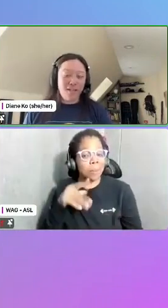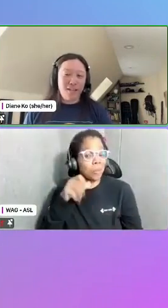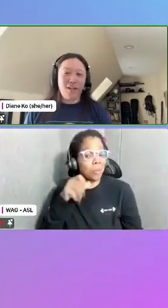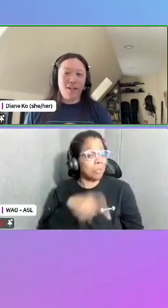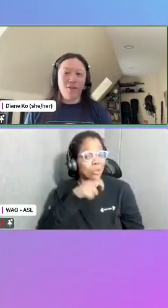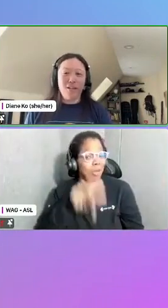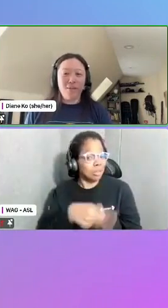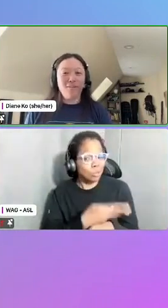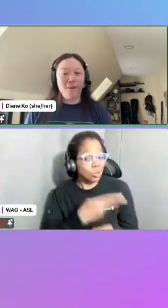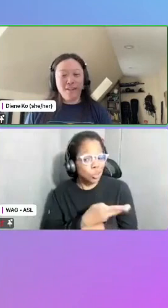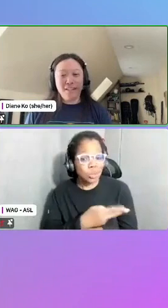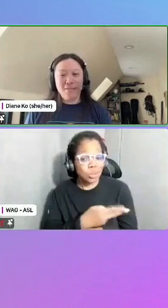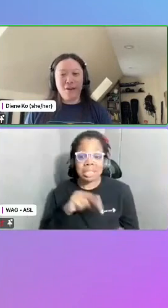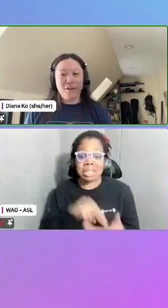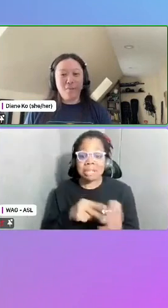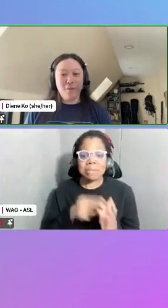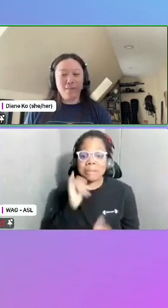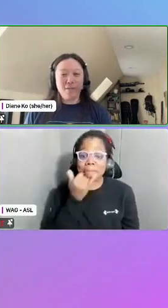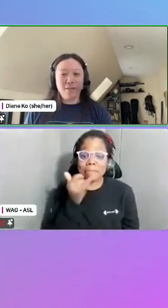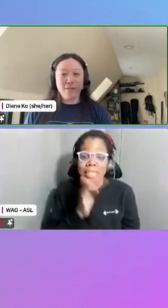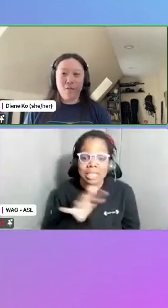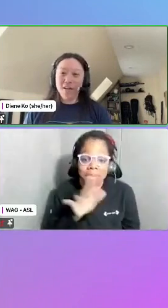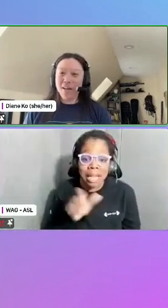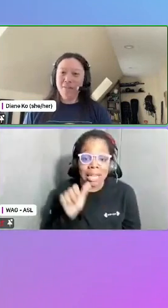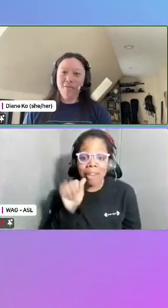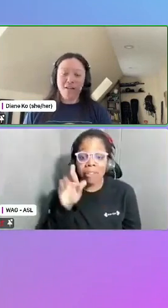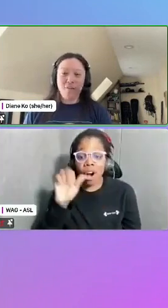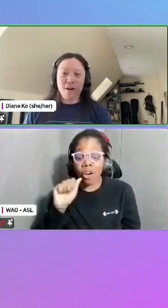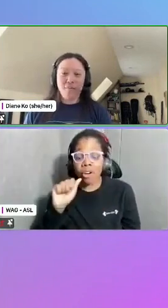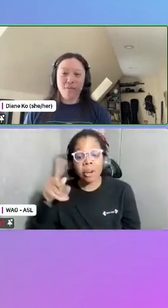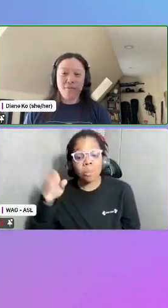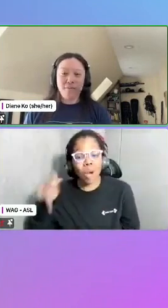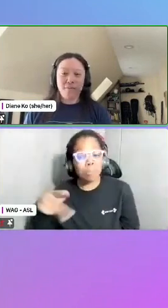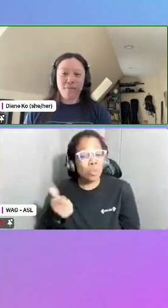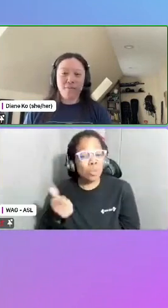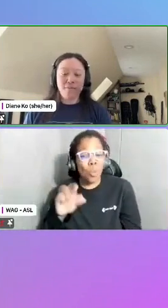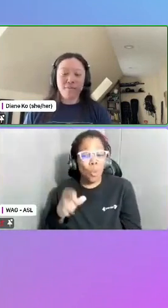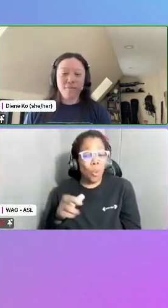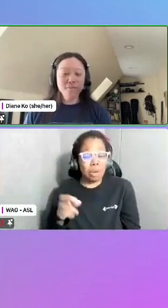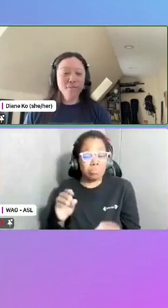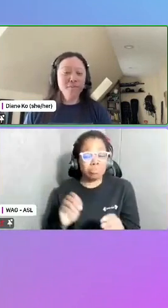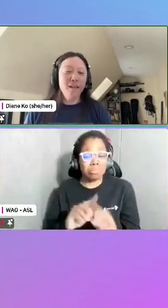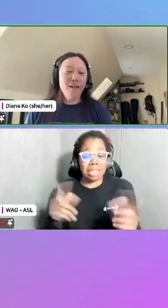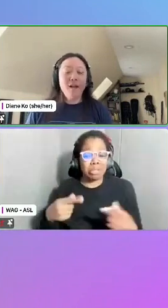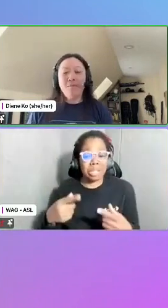important to support various use cases, while the potential for also avoiding someone to use your component in a way